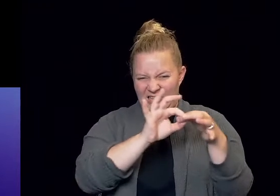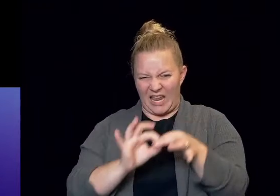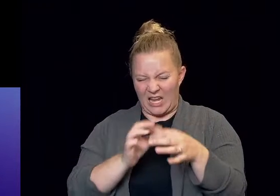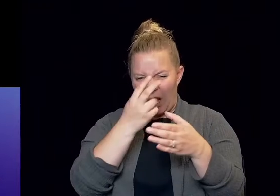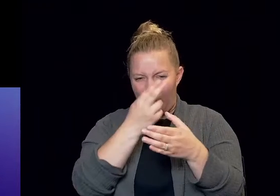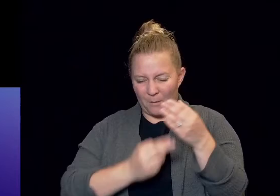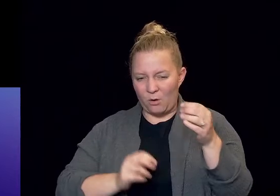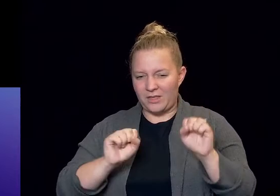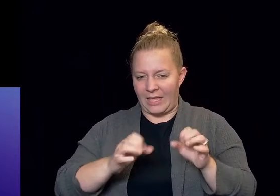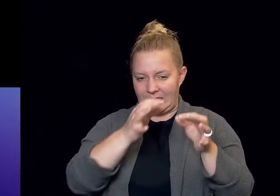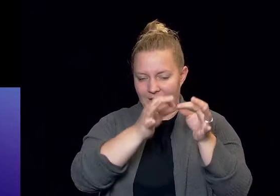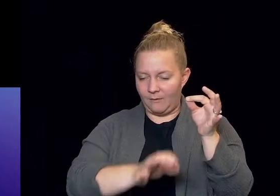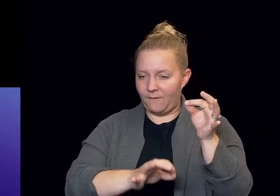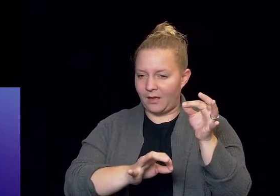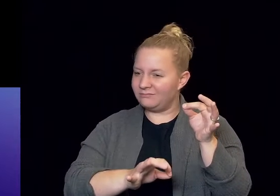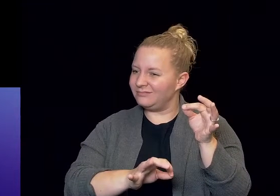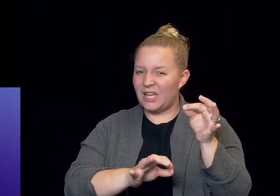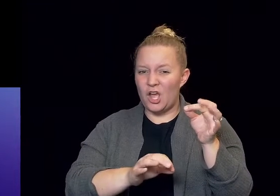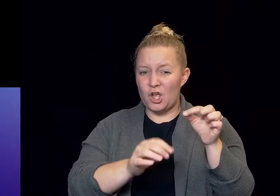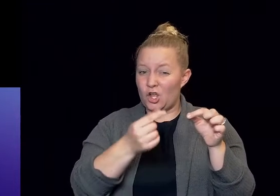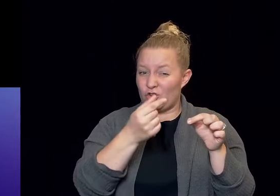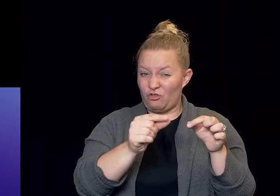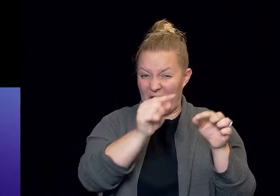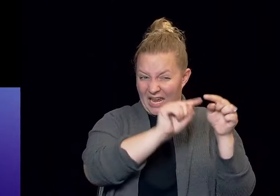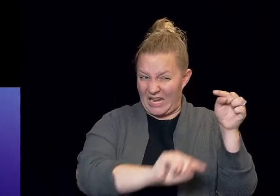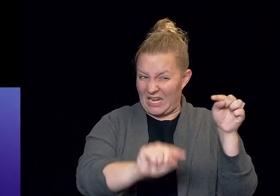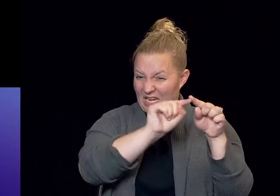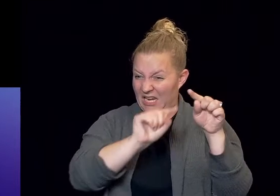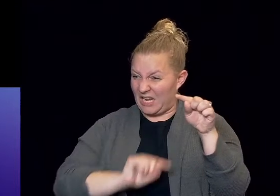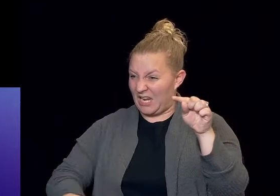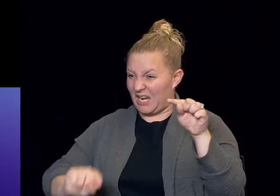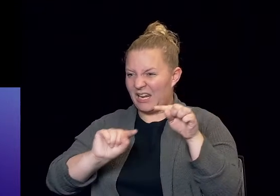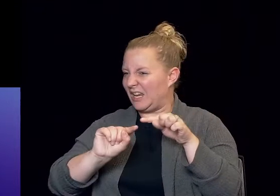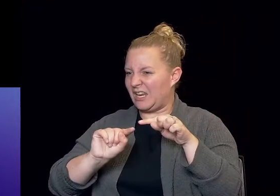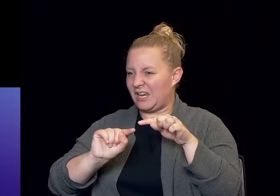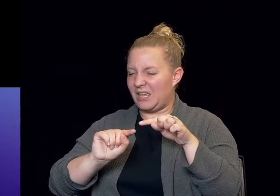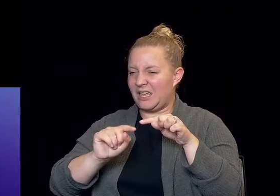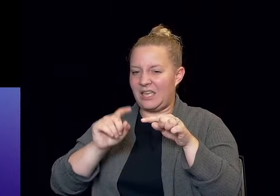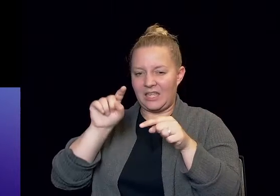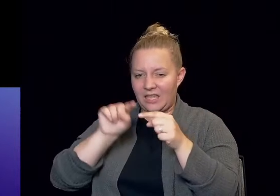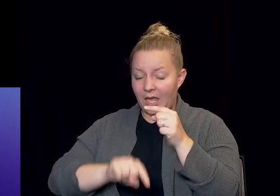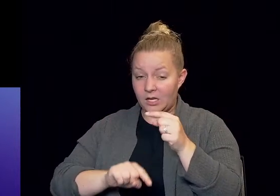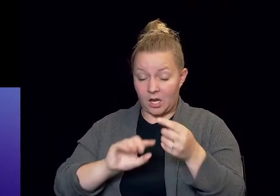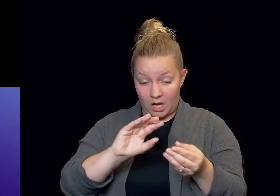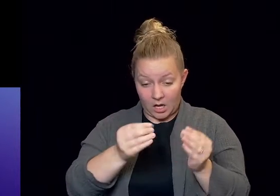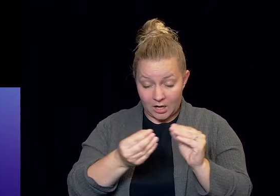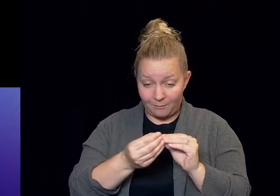are no. But then for 12 and 2, is there a number that goes into both 12 and 2 that I can divide?